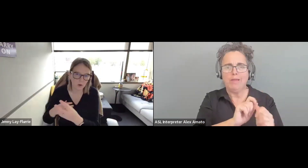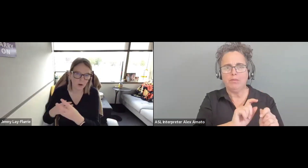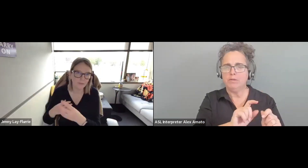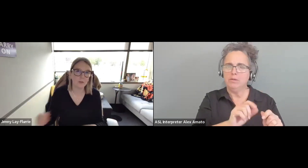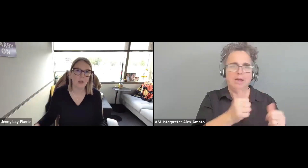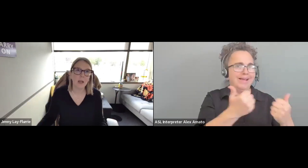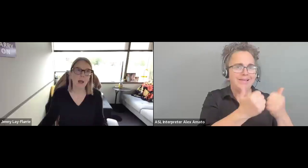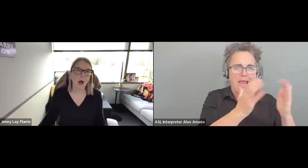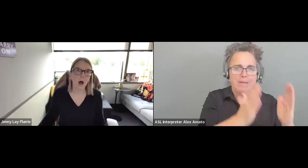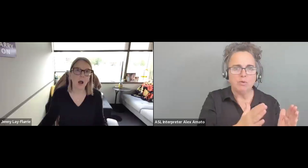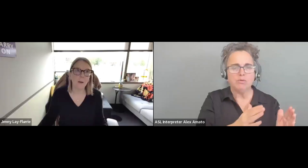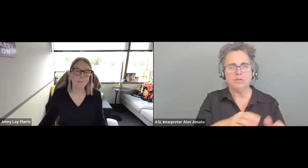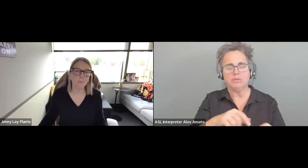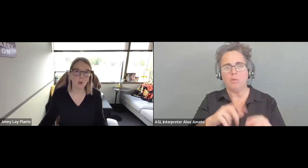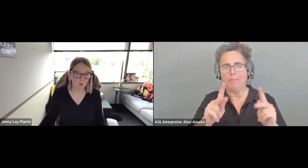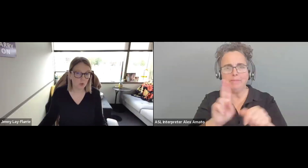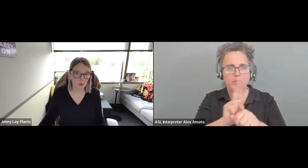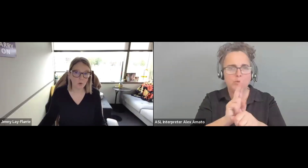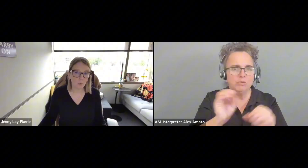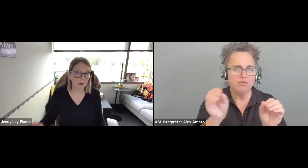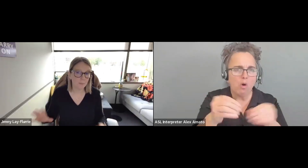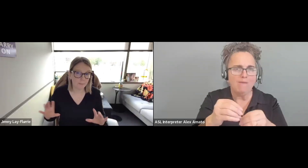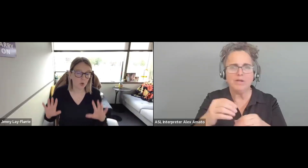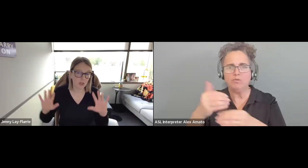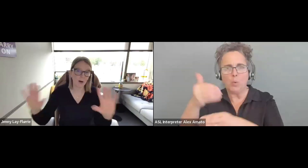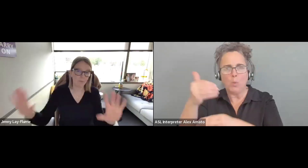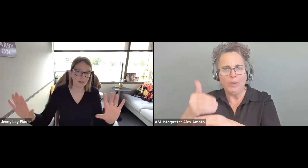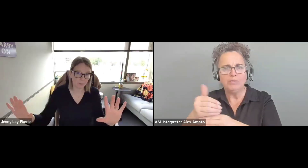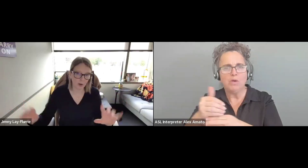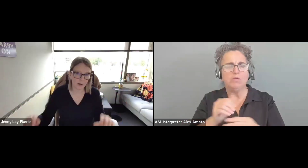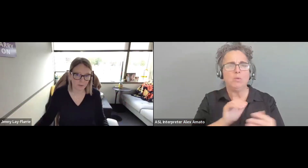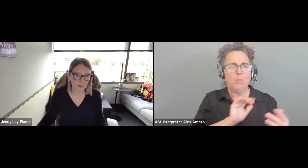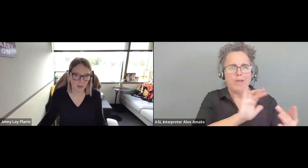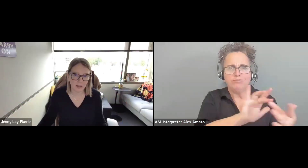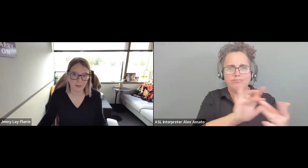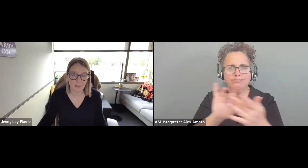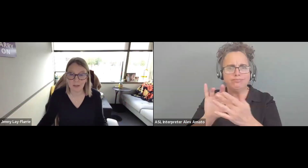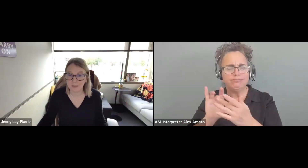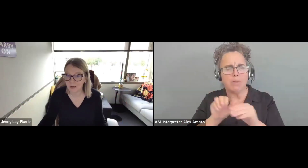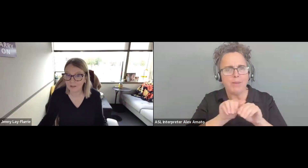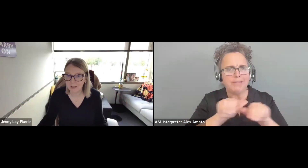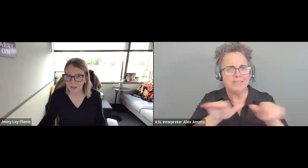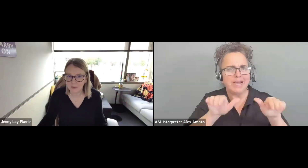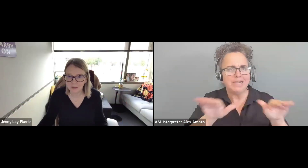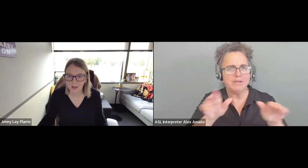or use office, who do we push out beta products and, and say, please test this